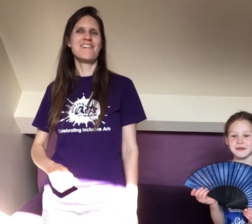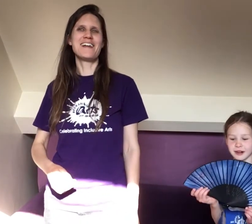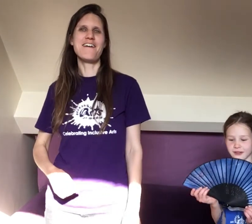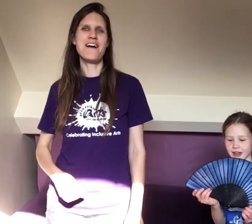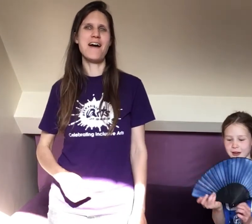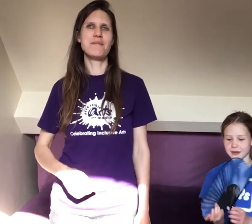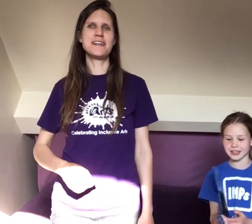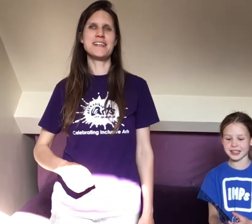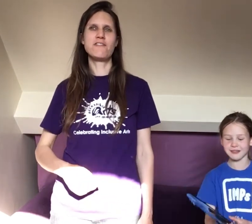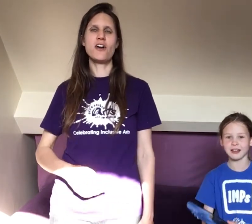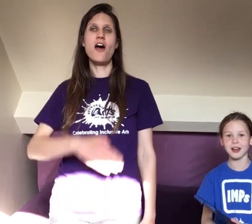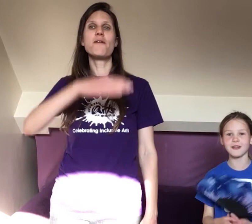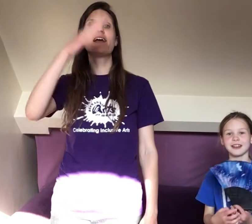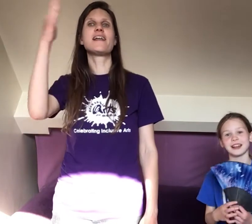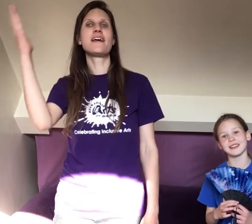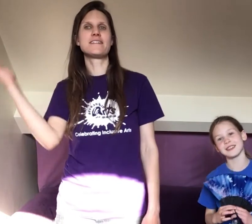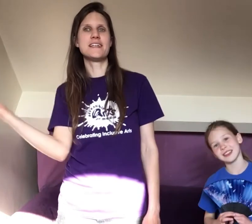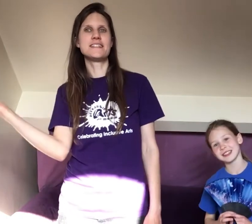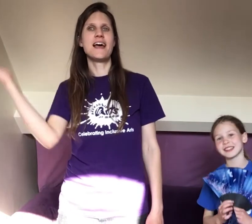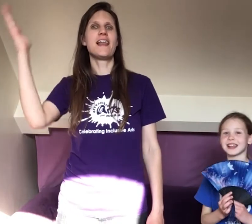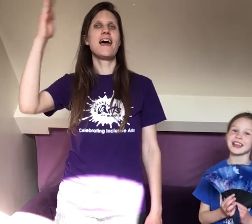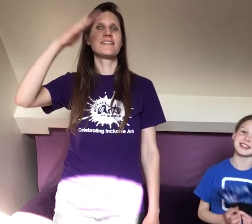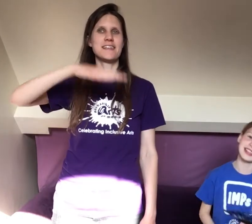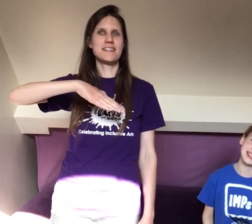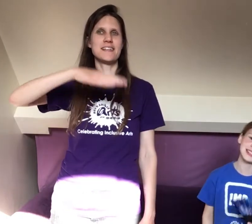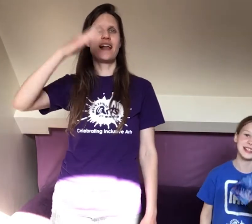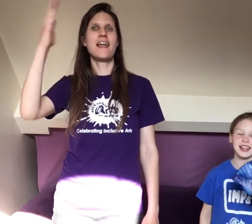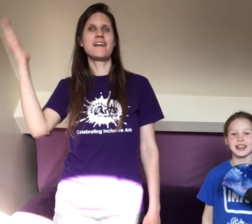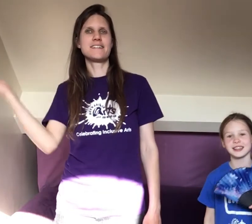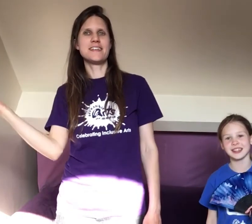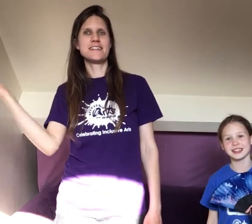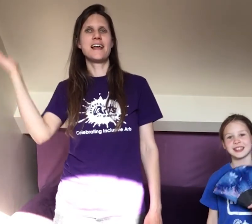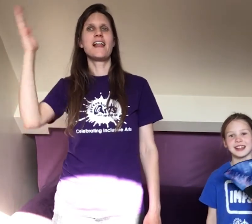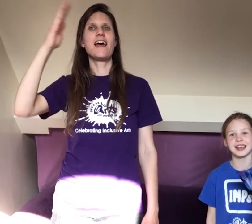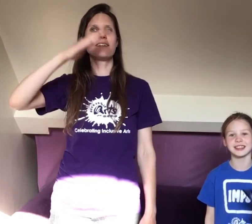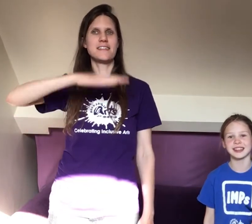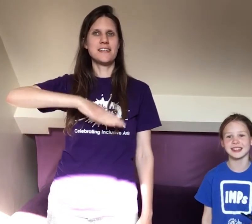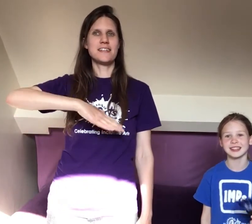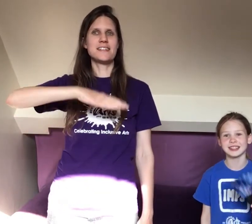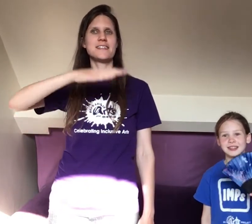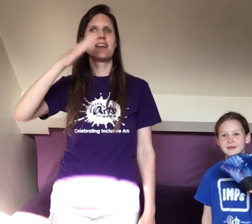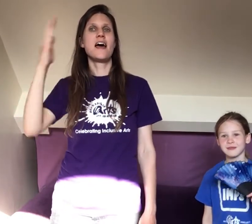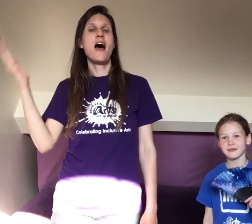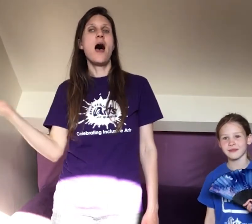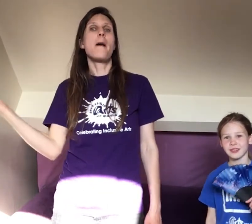when I found myself going like this, like this, like this, like this.